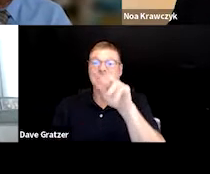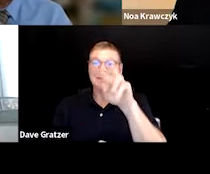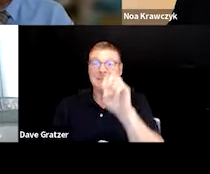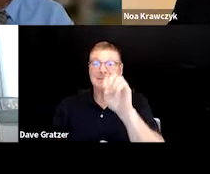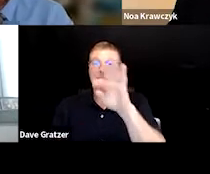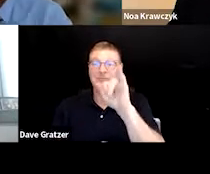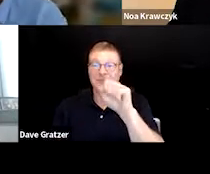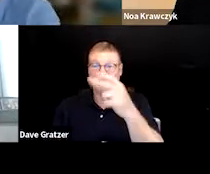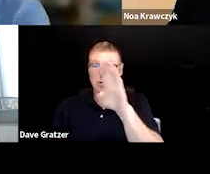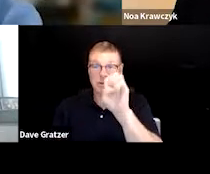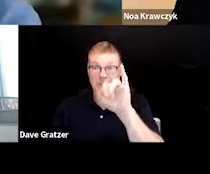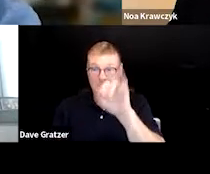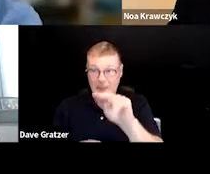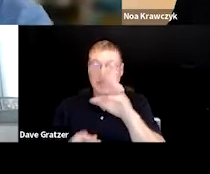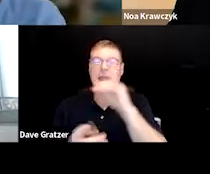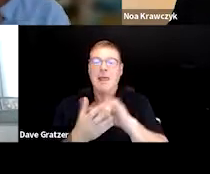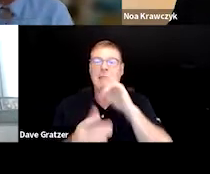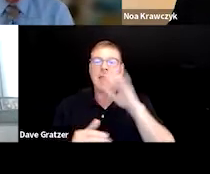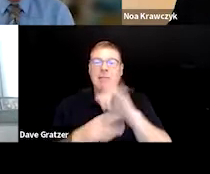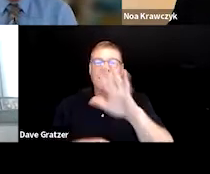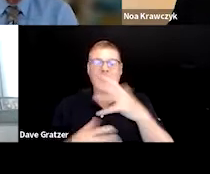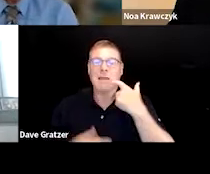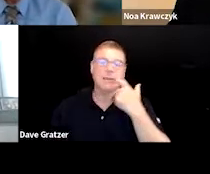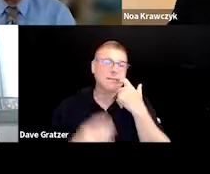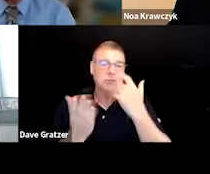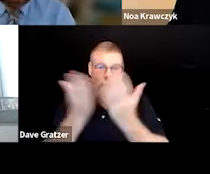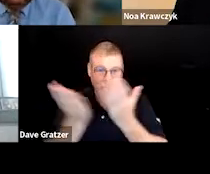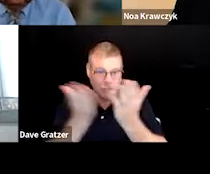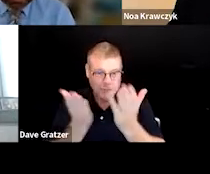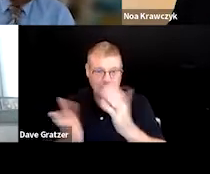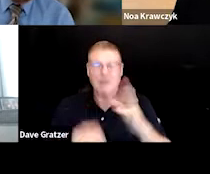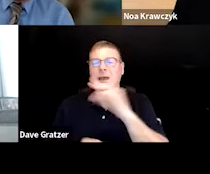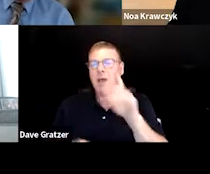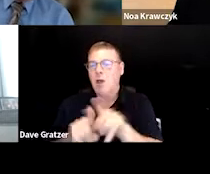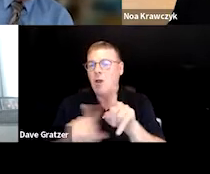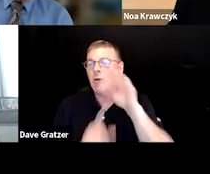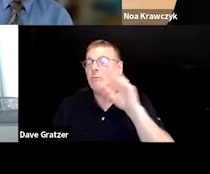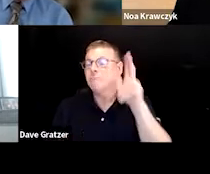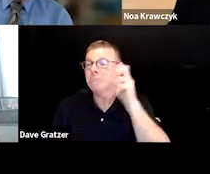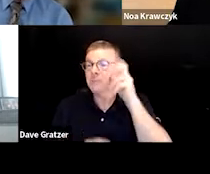Division of Mental Health and Addiction Services. We will also hear about the research of Dr. Noa Krawczyk